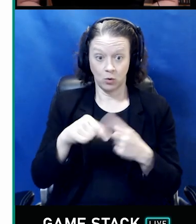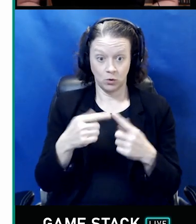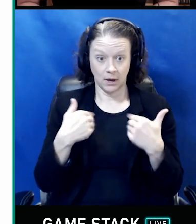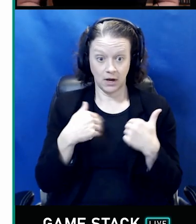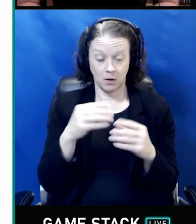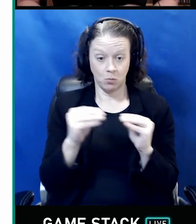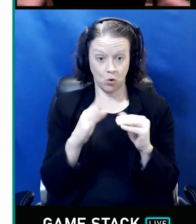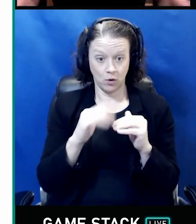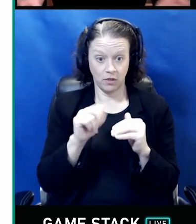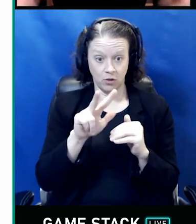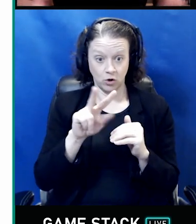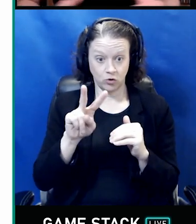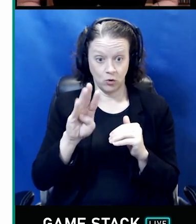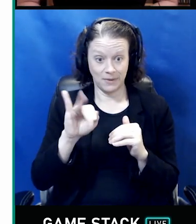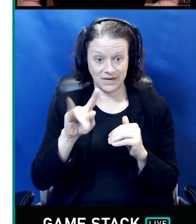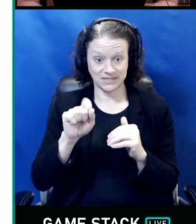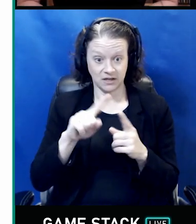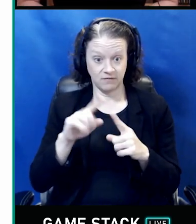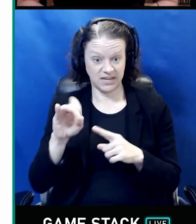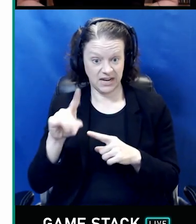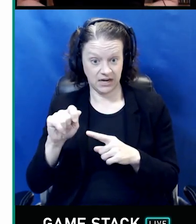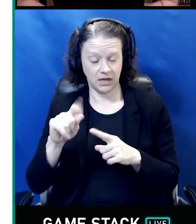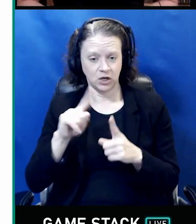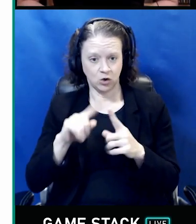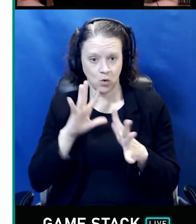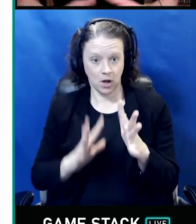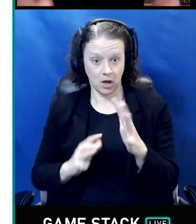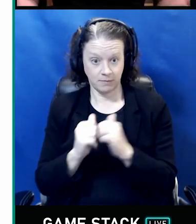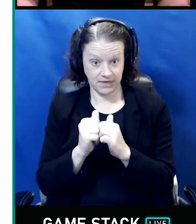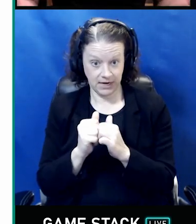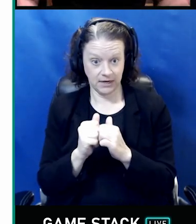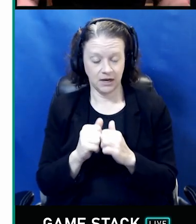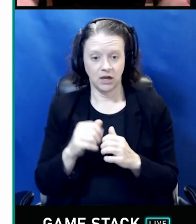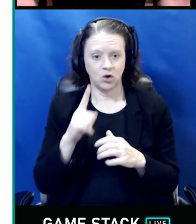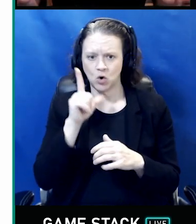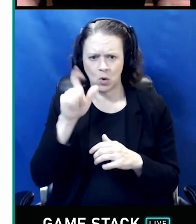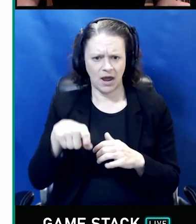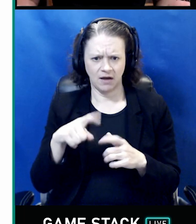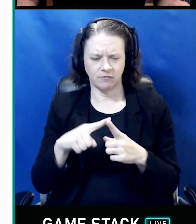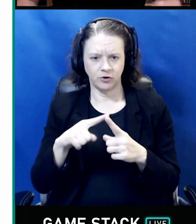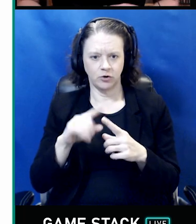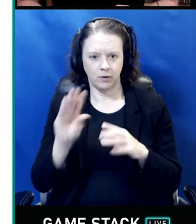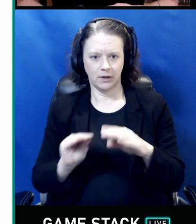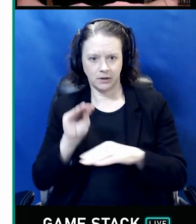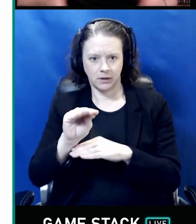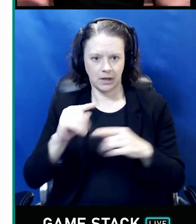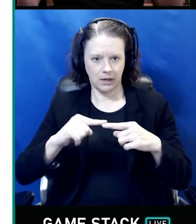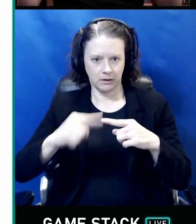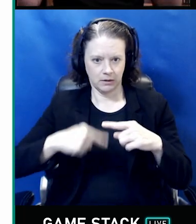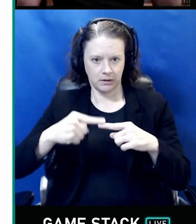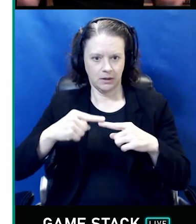update in conjunction with itself. You'd no longer need to insert a spin loop or do something equally inefficient,